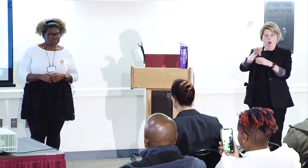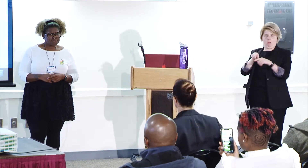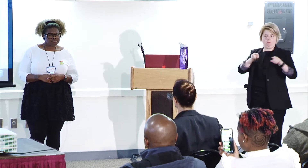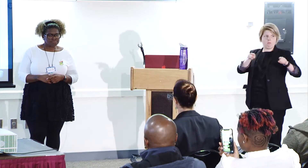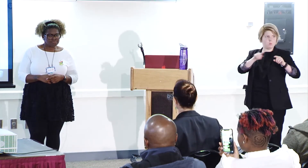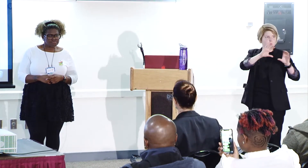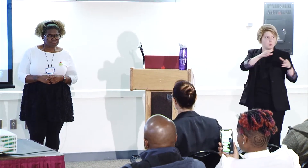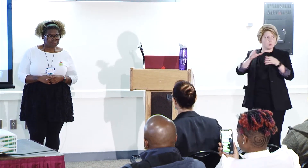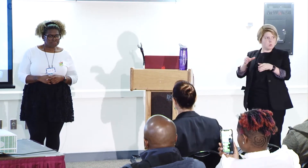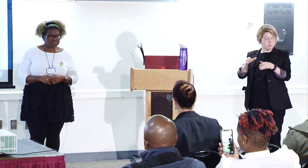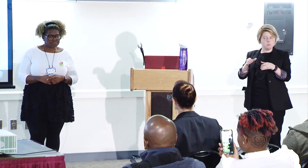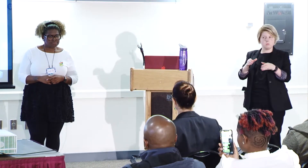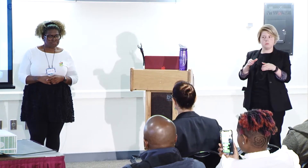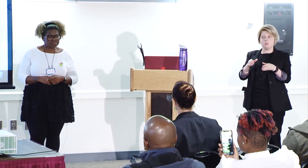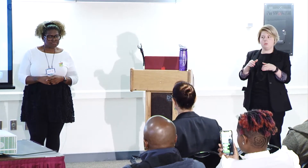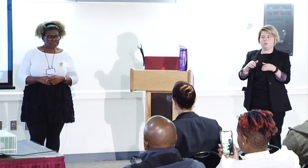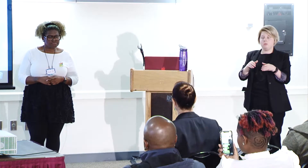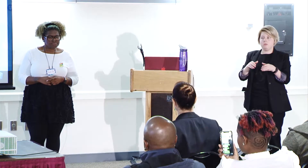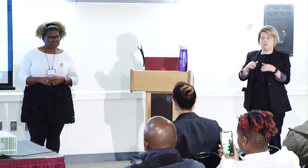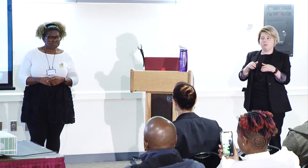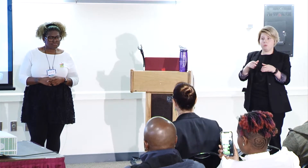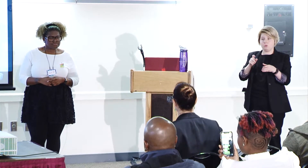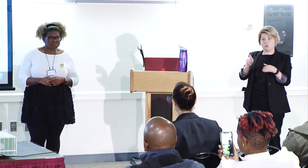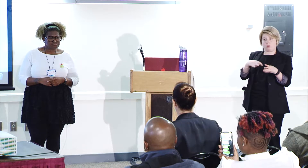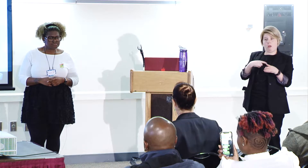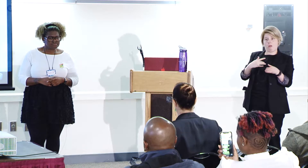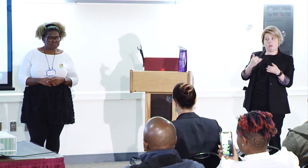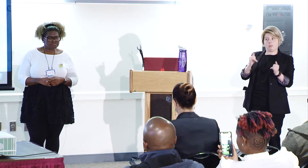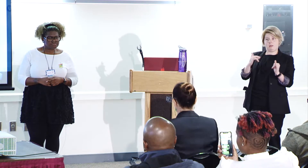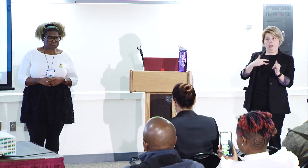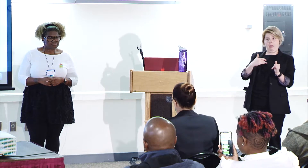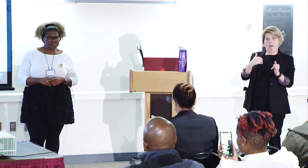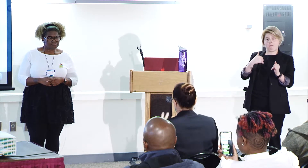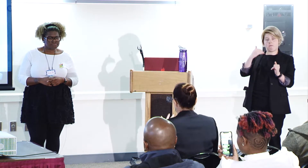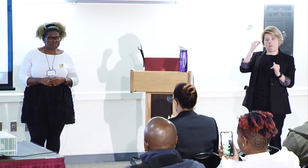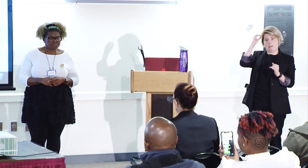But in terms of the tension, if that tension you think